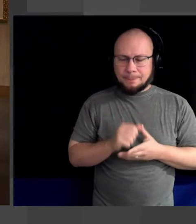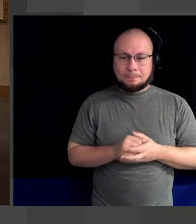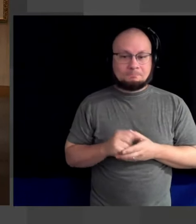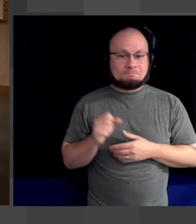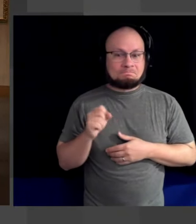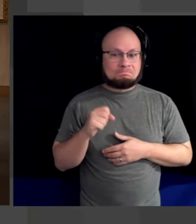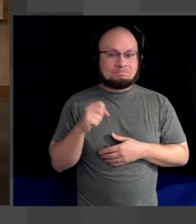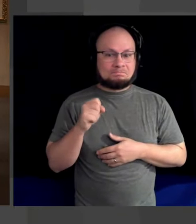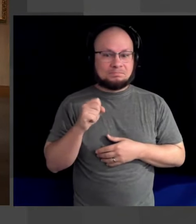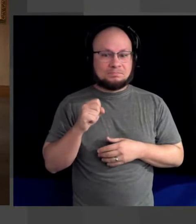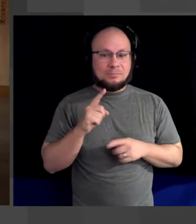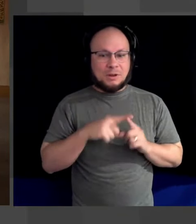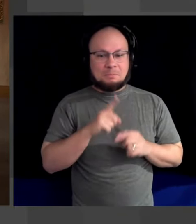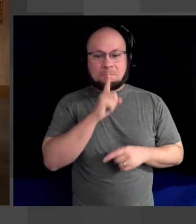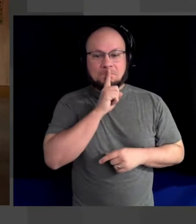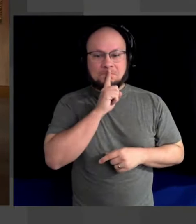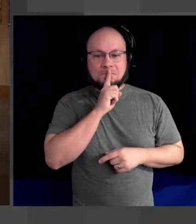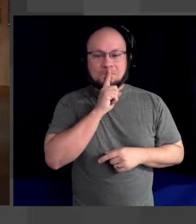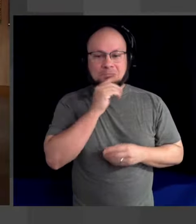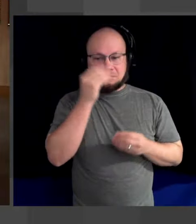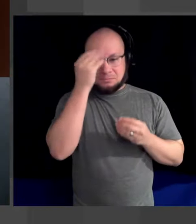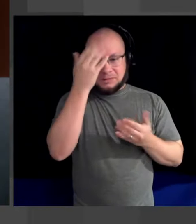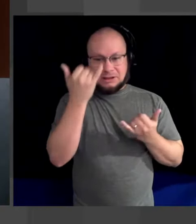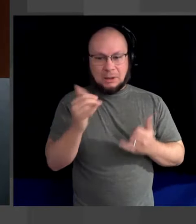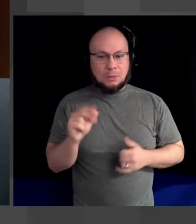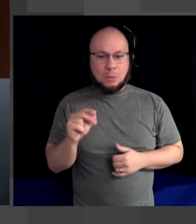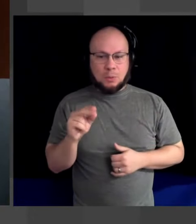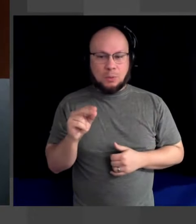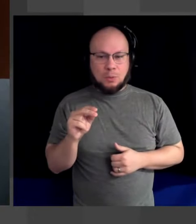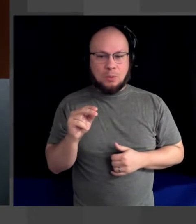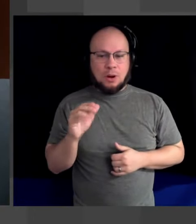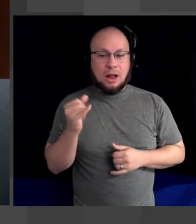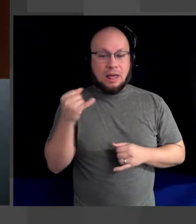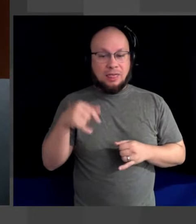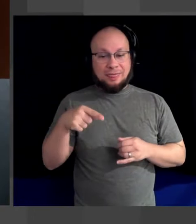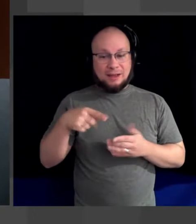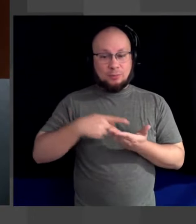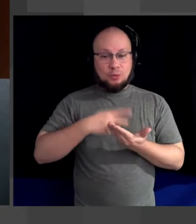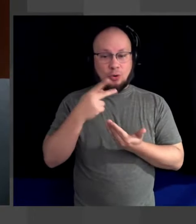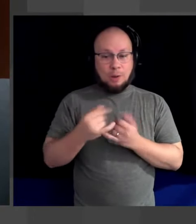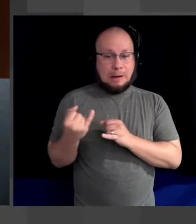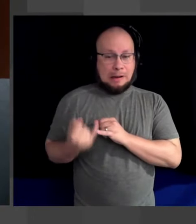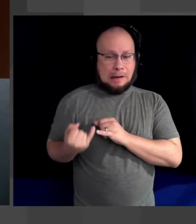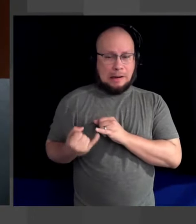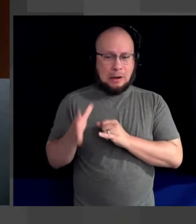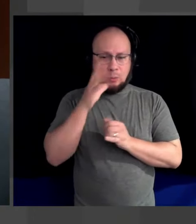THERE IT IS. BUT WE WILL ACTUALLY NOT TELL YOU ABOUT THIS MOB NOW.